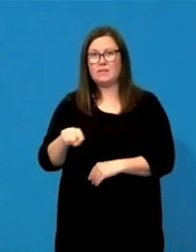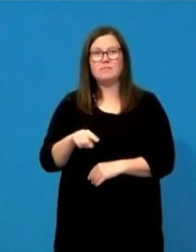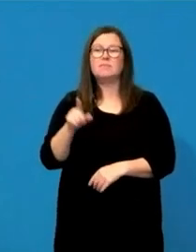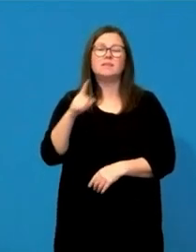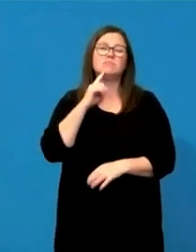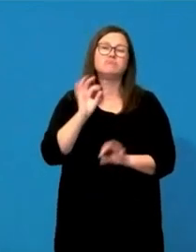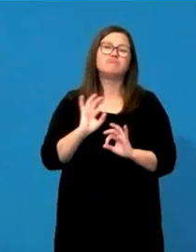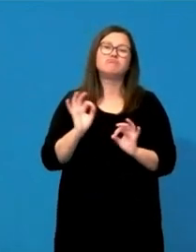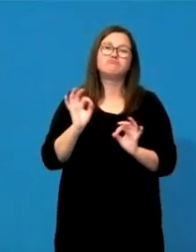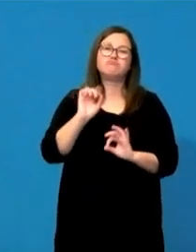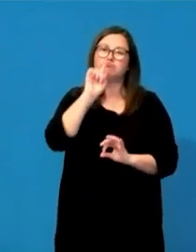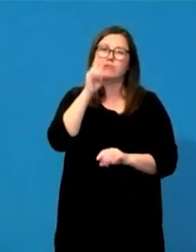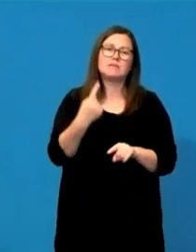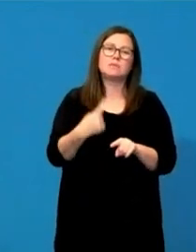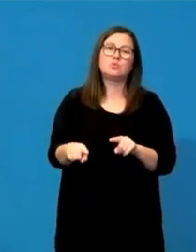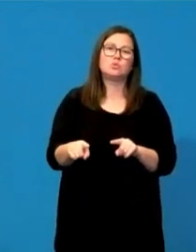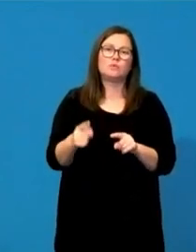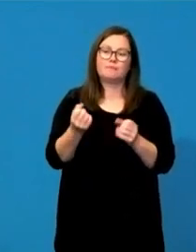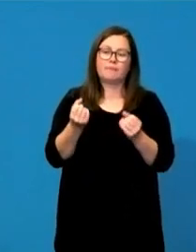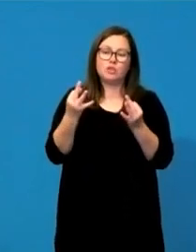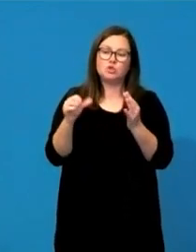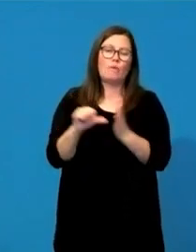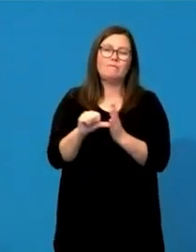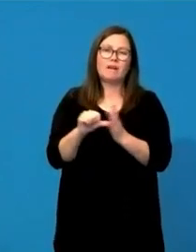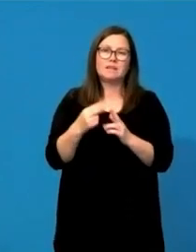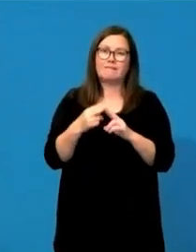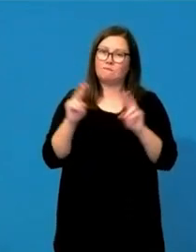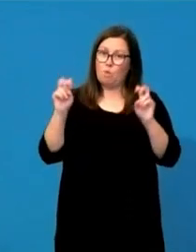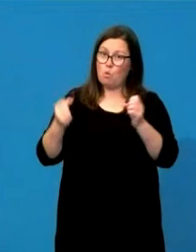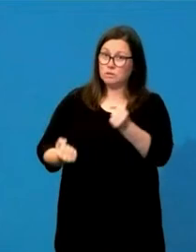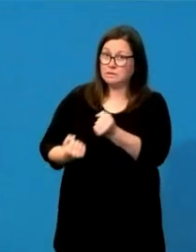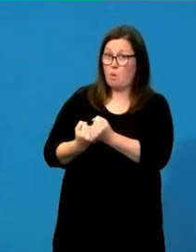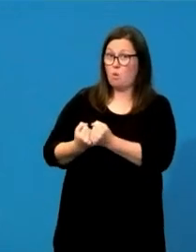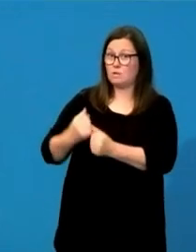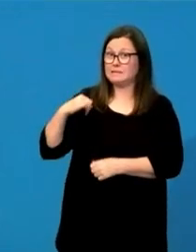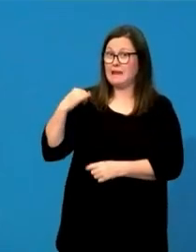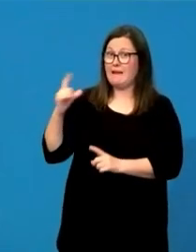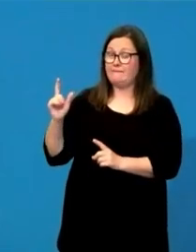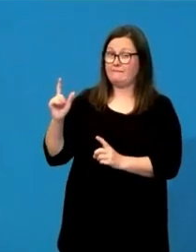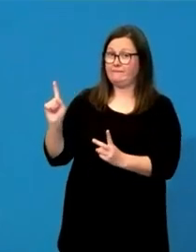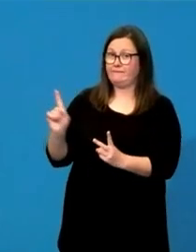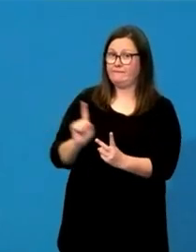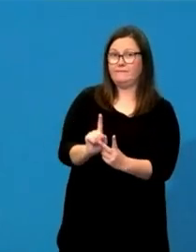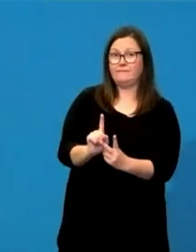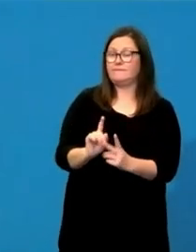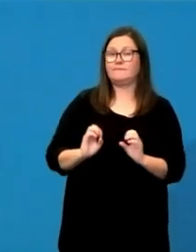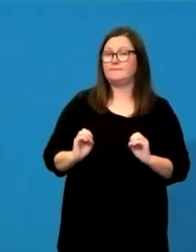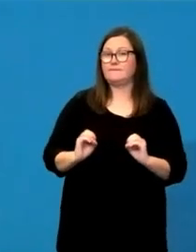There's no money in the funding for a support worker. Yes. I see. Thank you very much, Jazsikah.